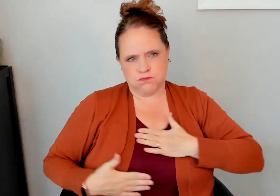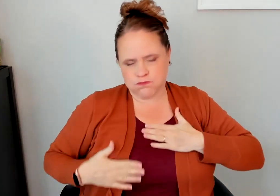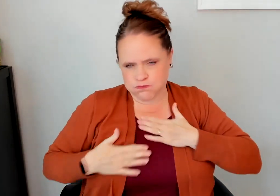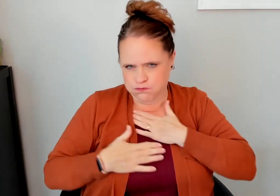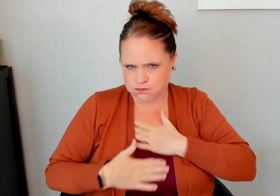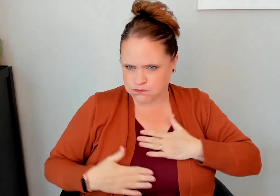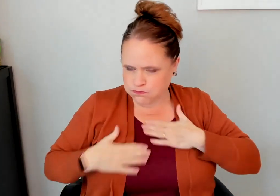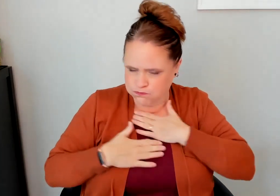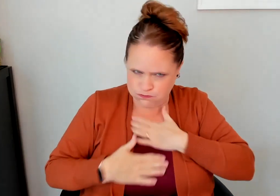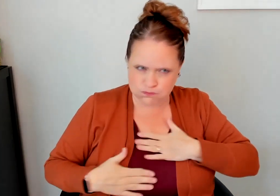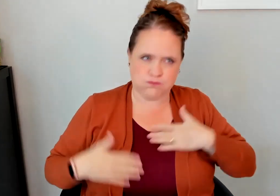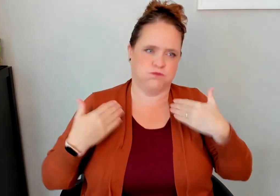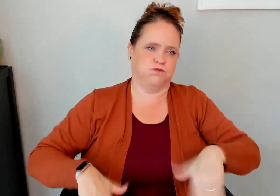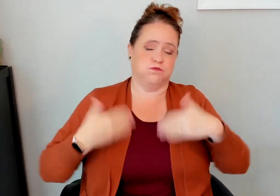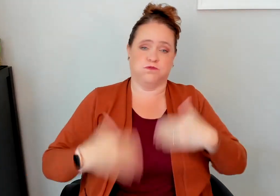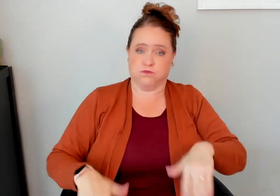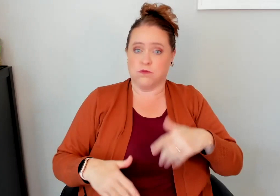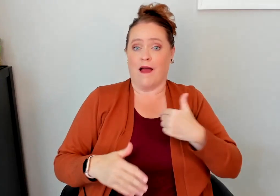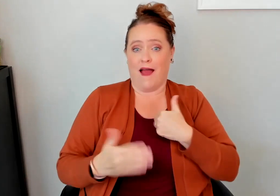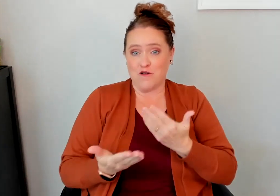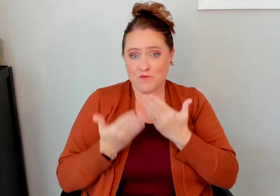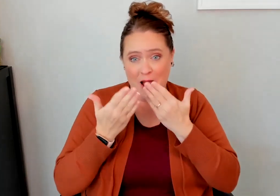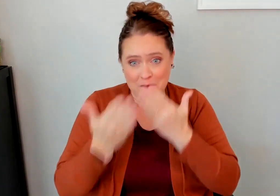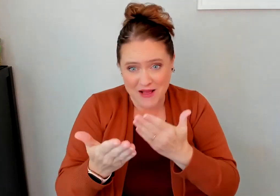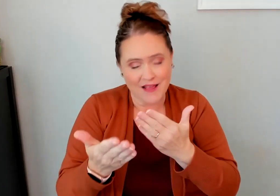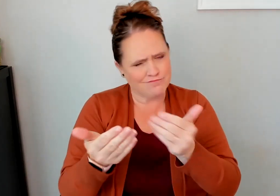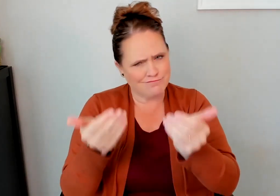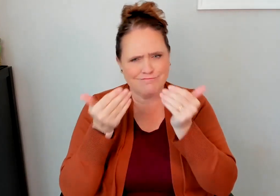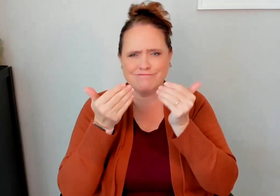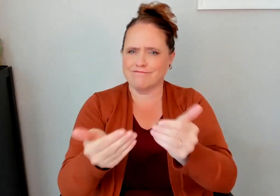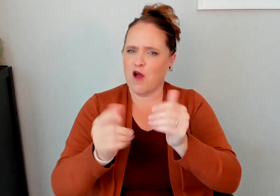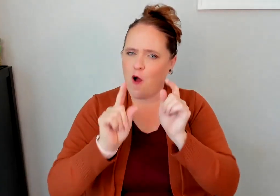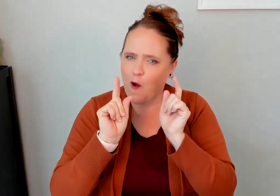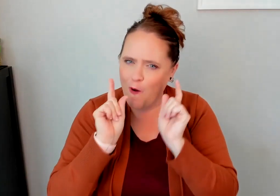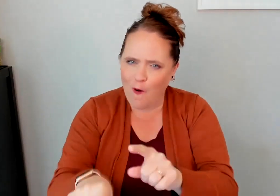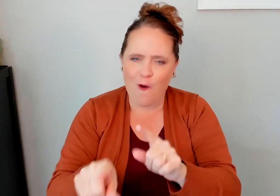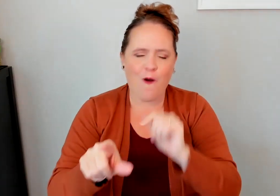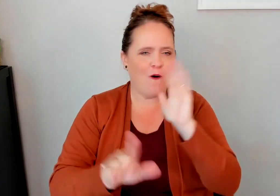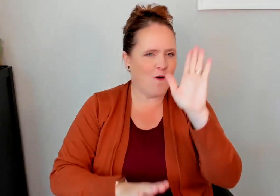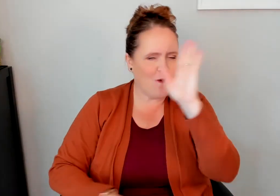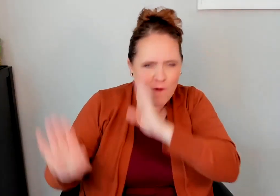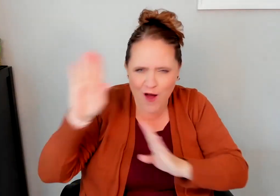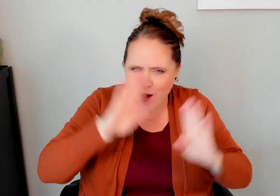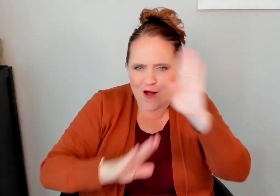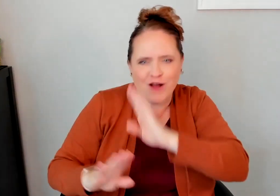but it didn't we enjoyed it so much. i highly highly recommend you go